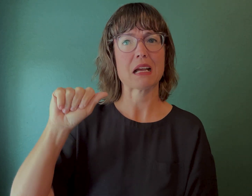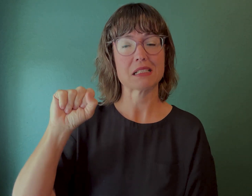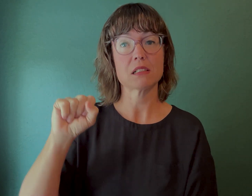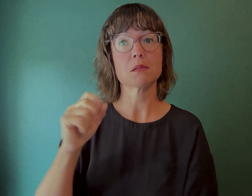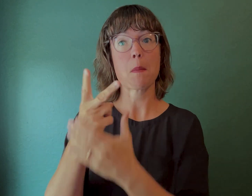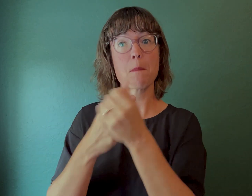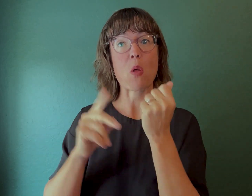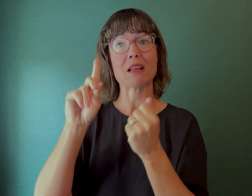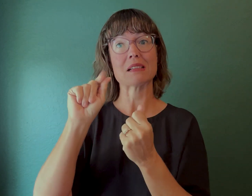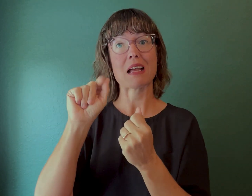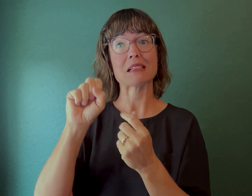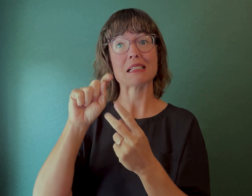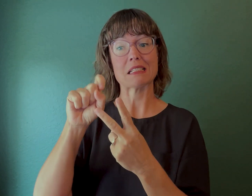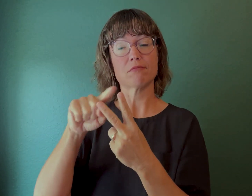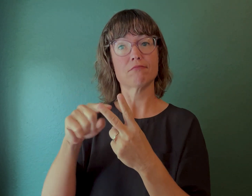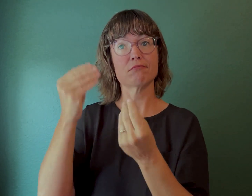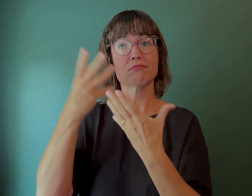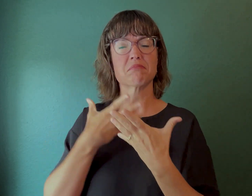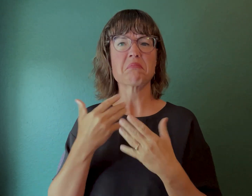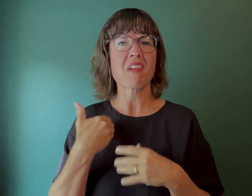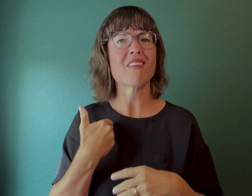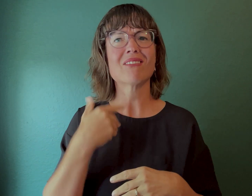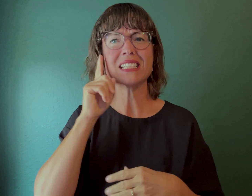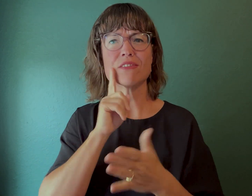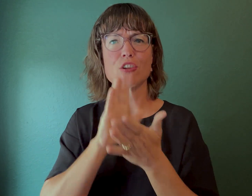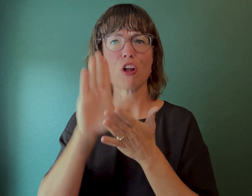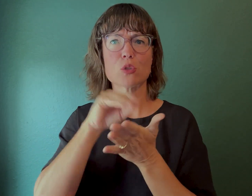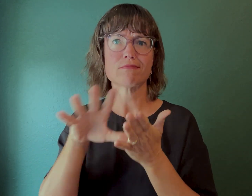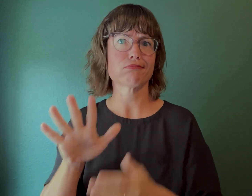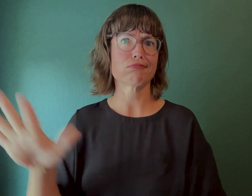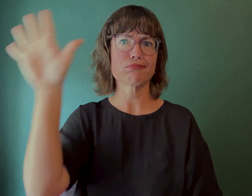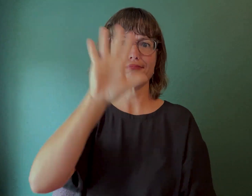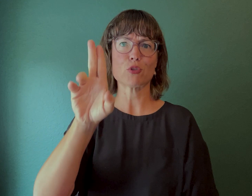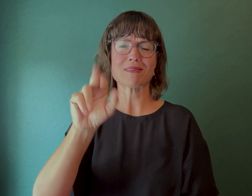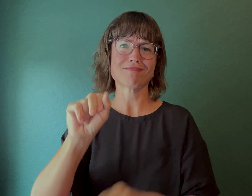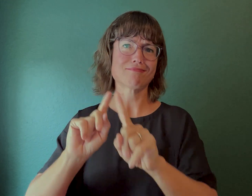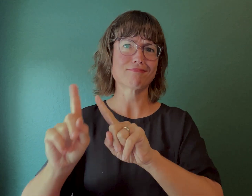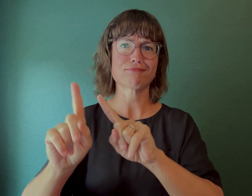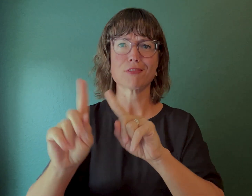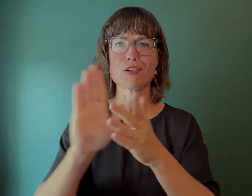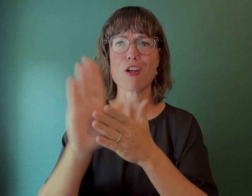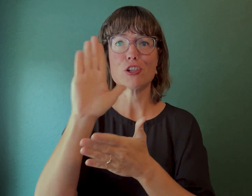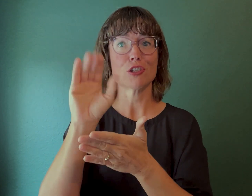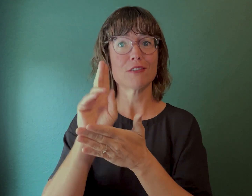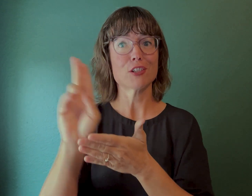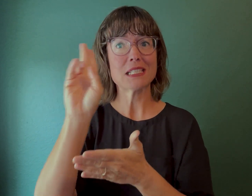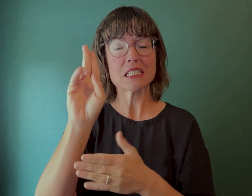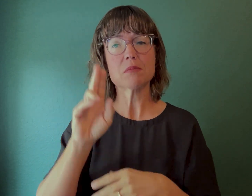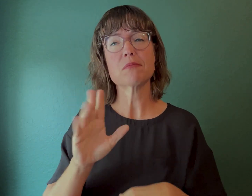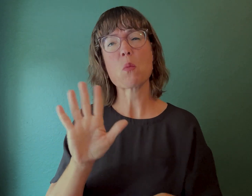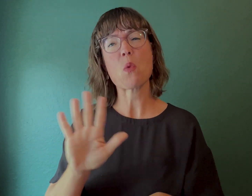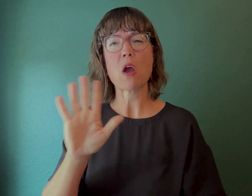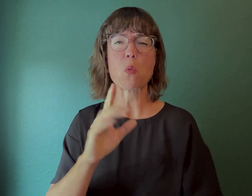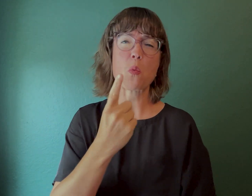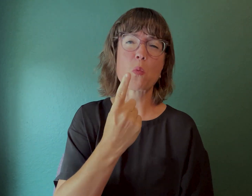Both datasets provide enough information to indicate there are a robust number of deaf students enrolled